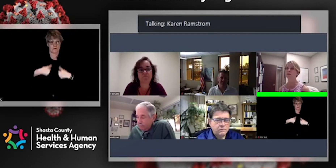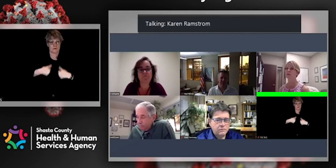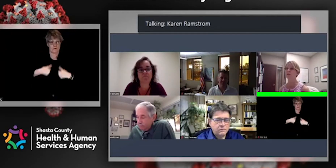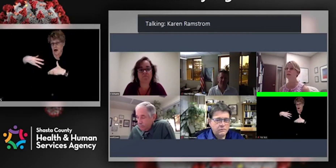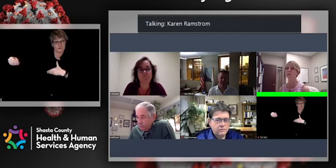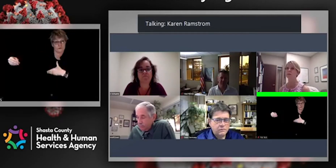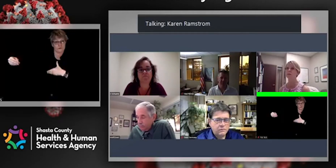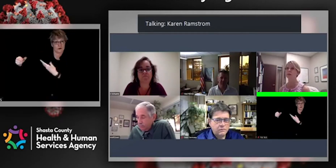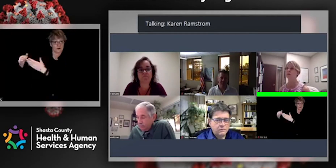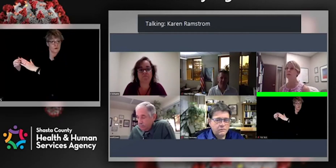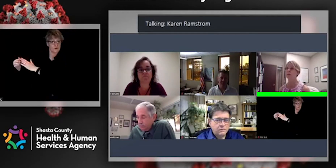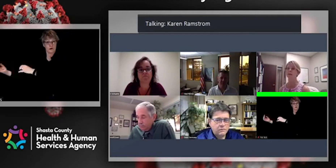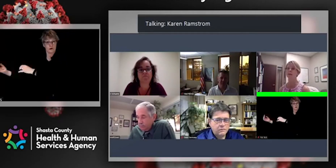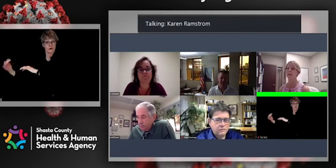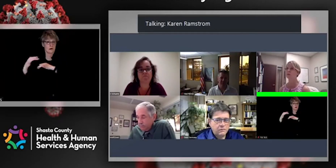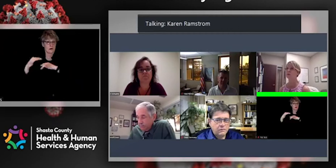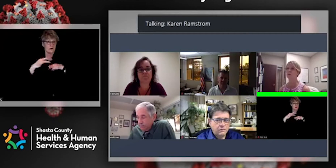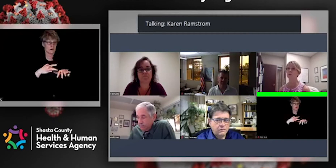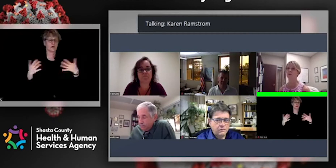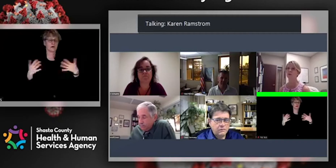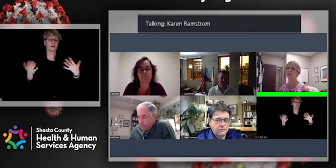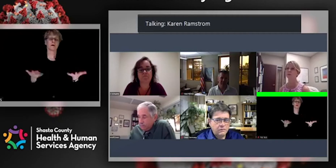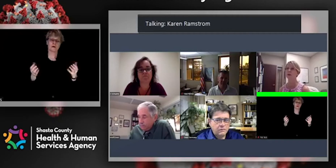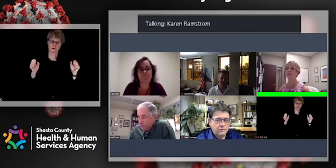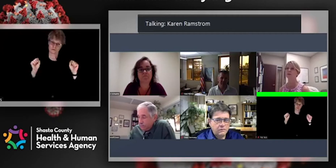those individuals, I mean everybody has been sort of paying attention to what the prevention